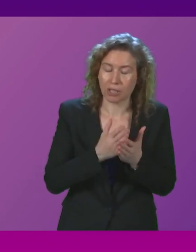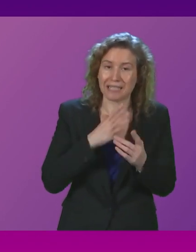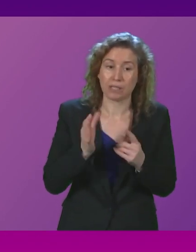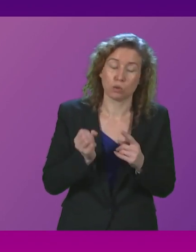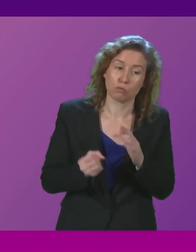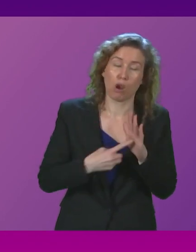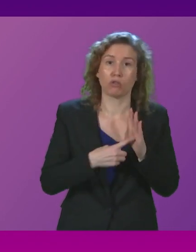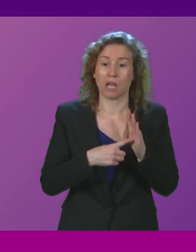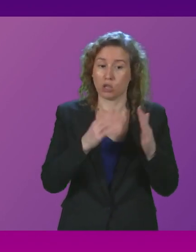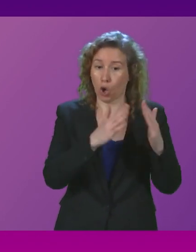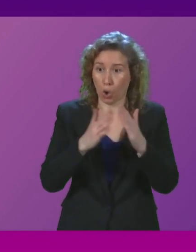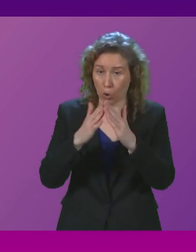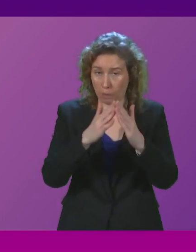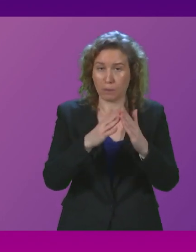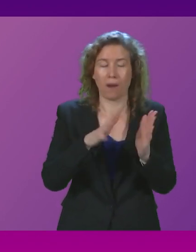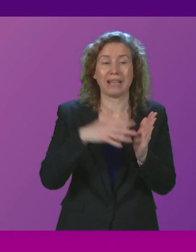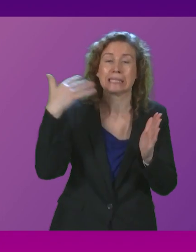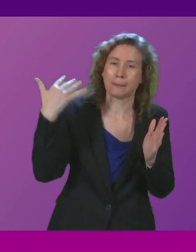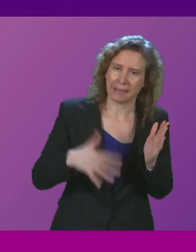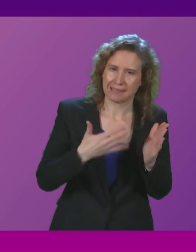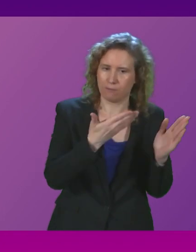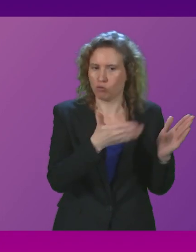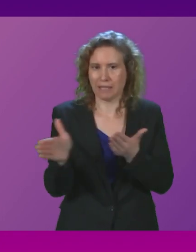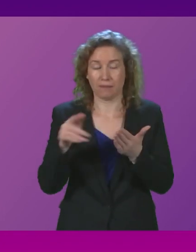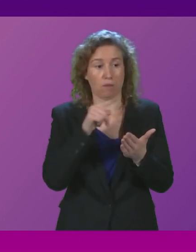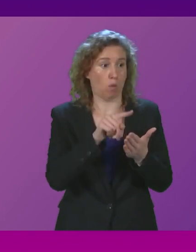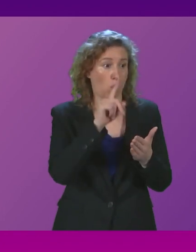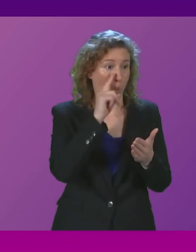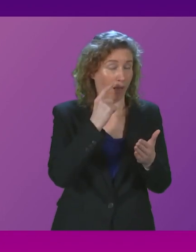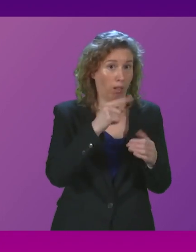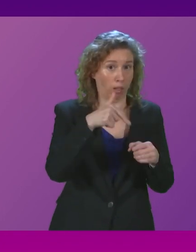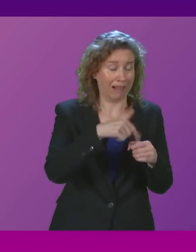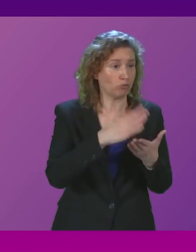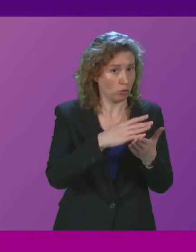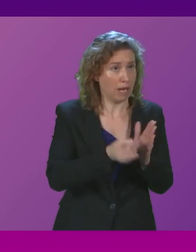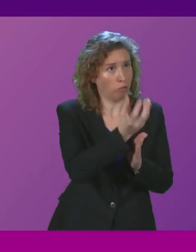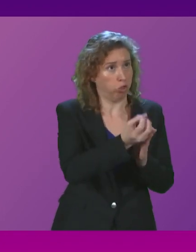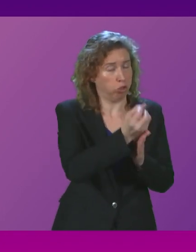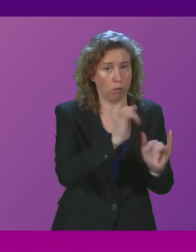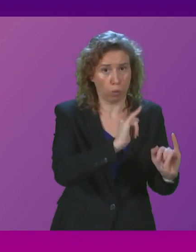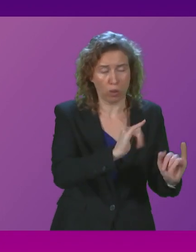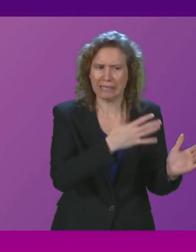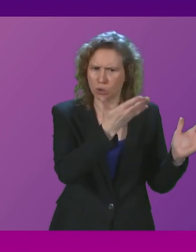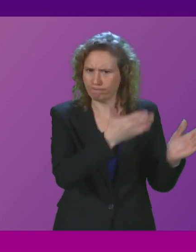for homes that are facing the costliest transition away from the most carbon-intensive heating systems? Yes, I do.